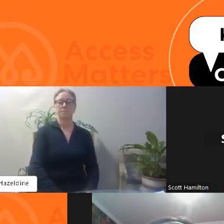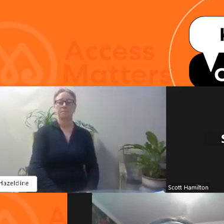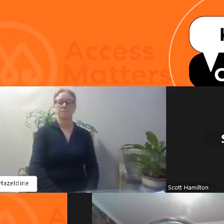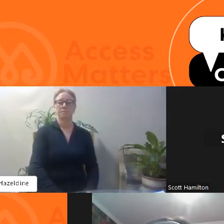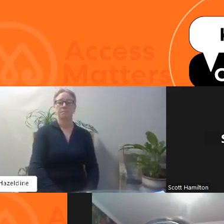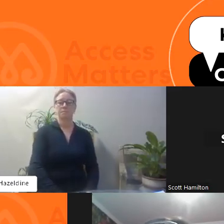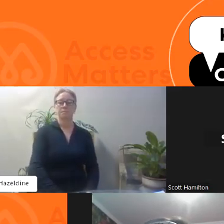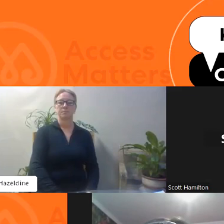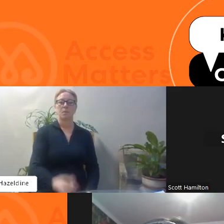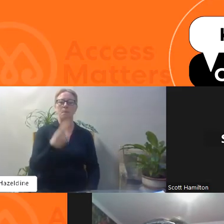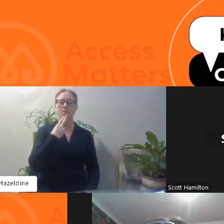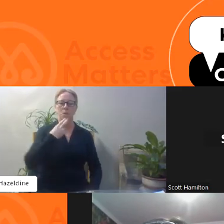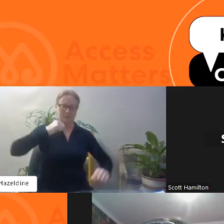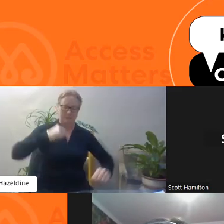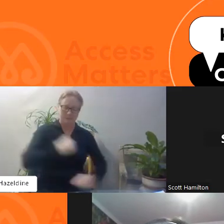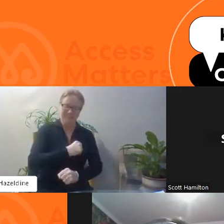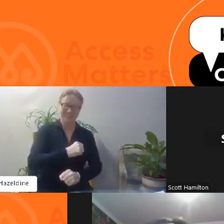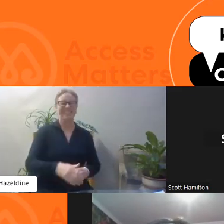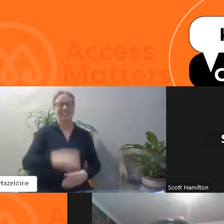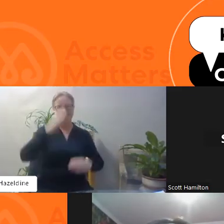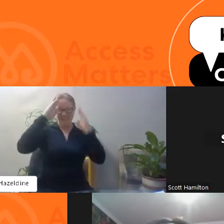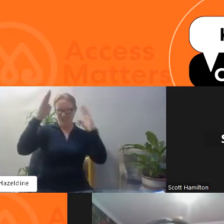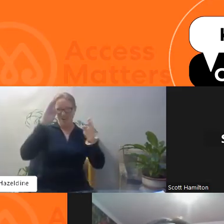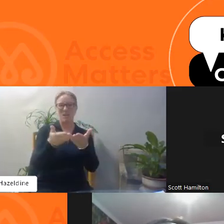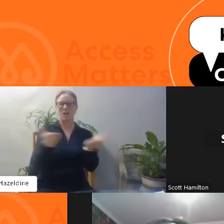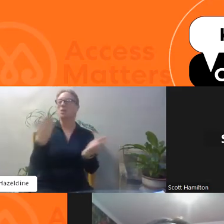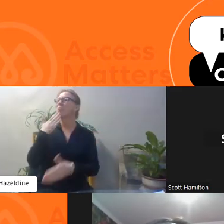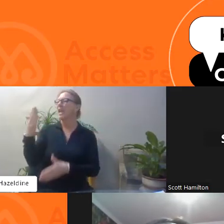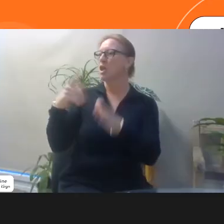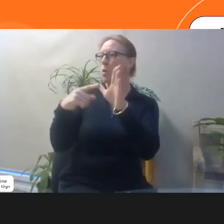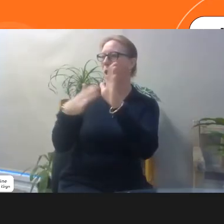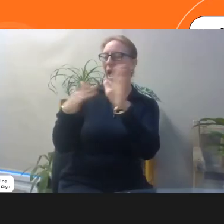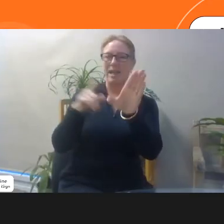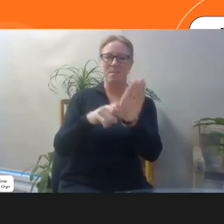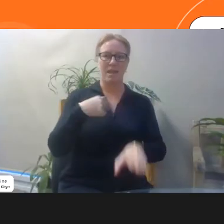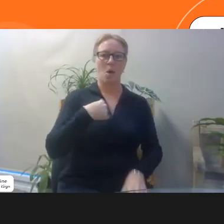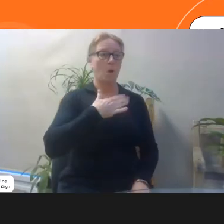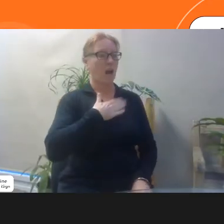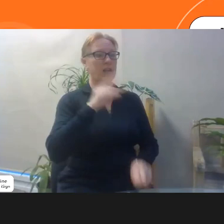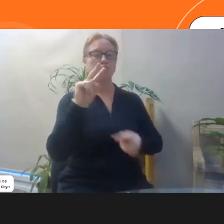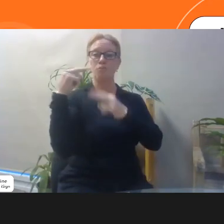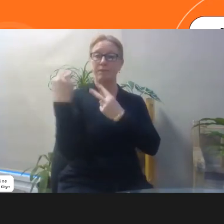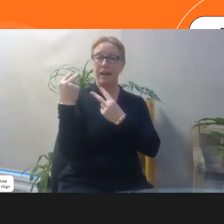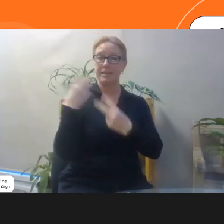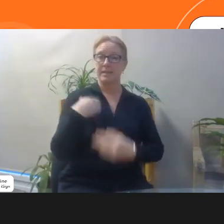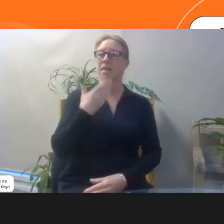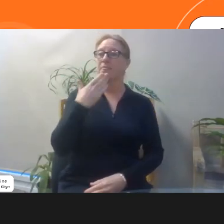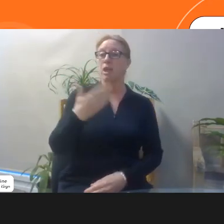is the bane of my life. Kia ora koutou, thank you Amy. I'd just like to reflect back and thank the previous speaker, Kylie, that